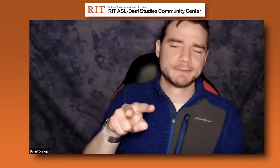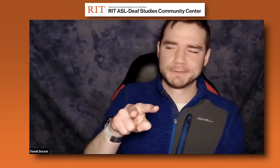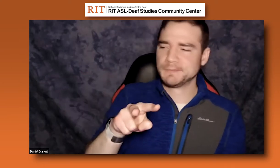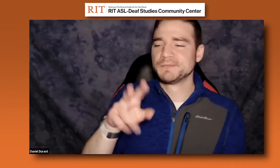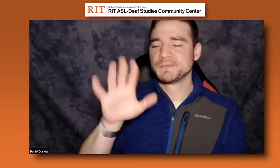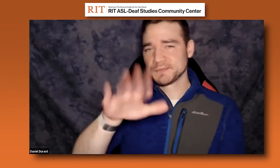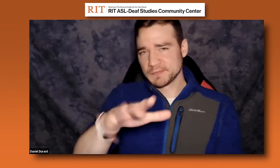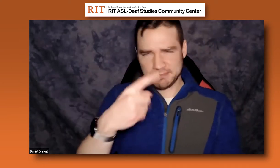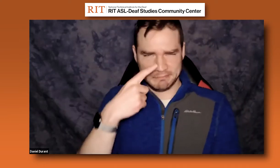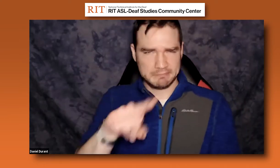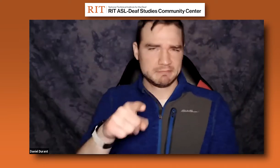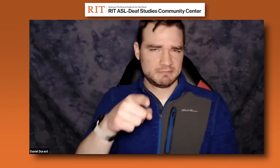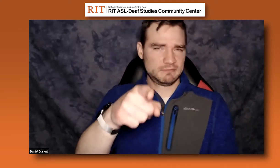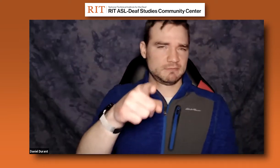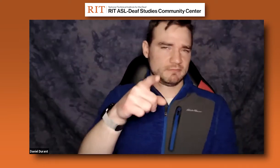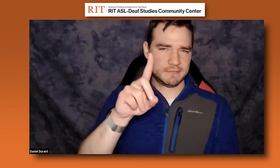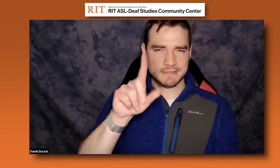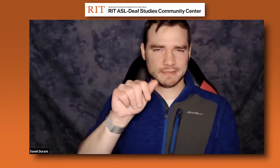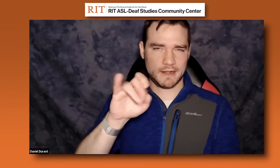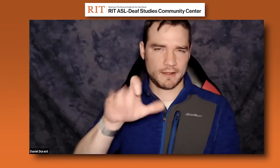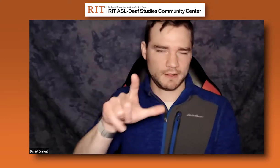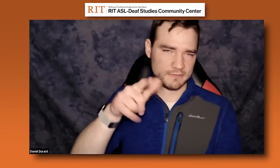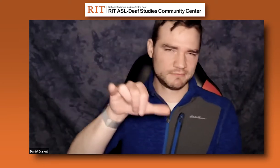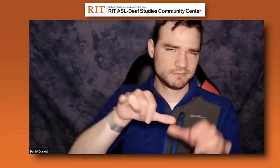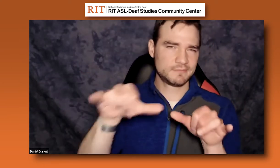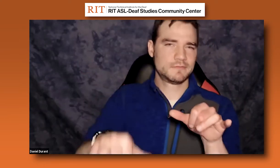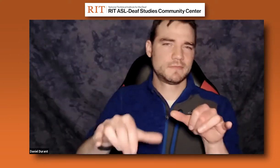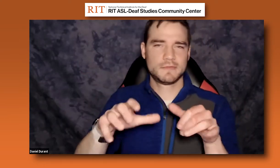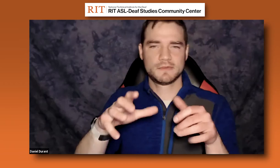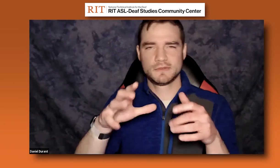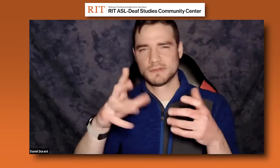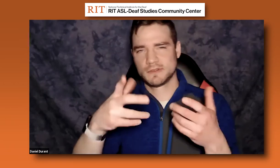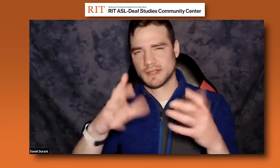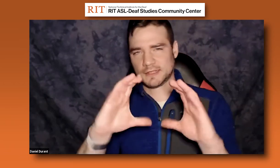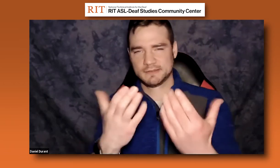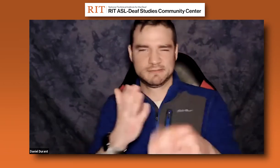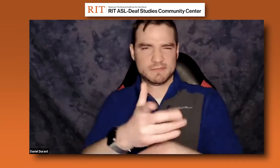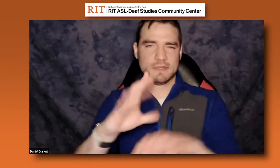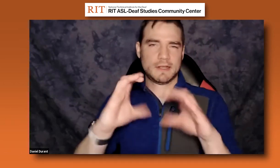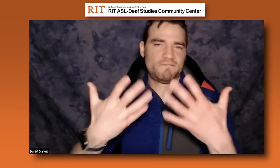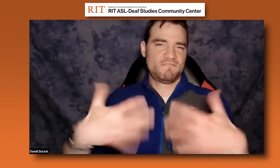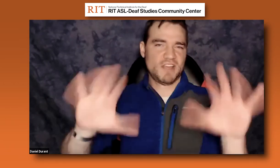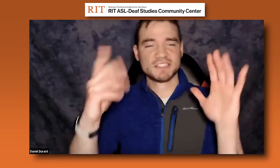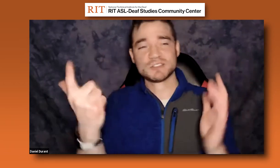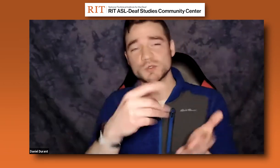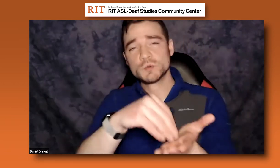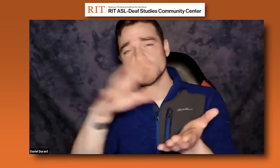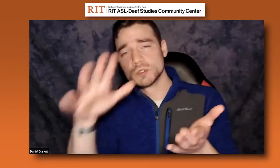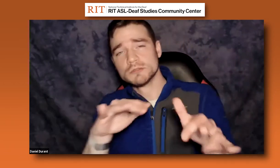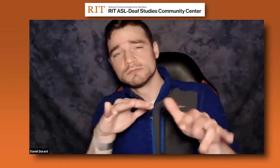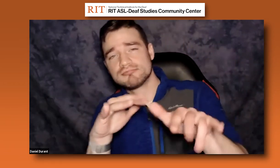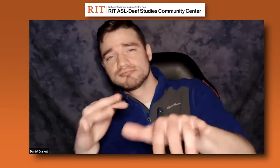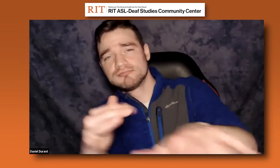Pam saw, and she said, "Daniel, I'd like for you to stay after class."